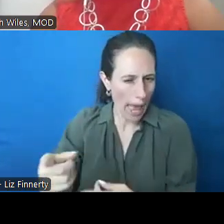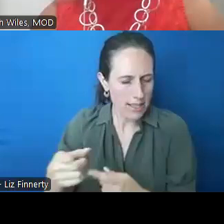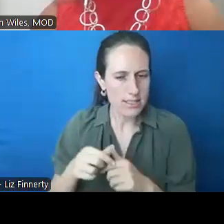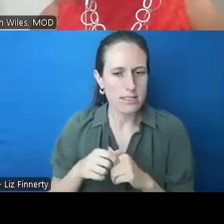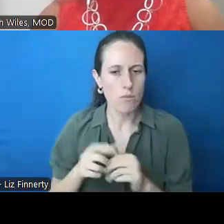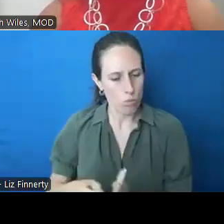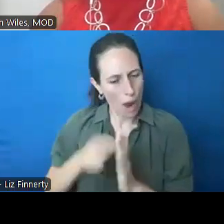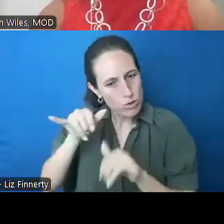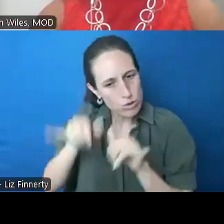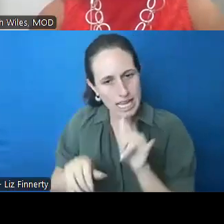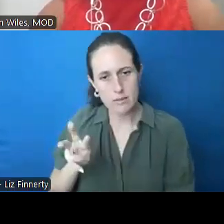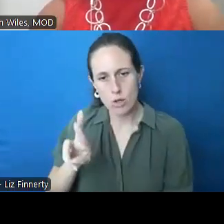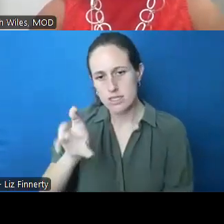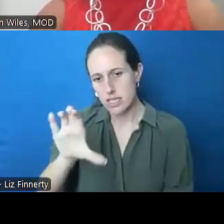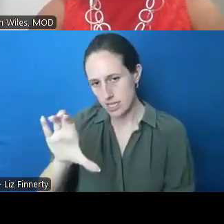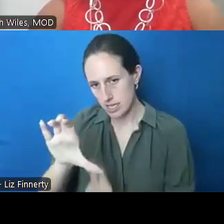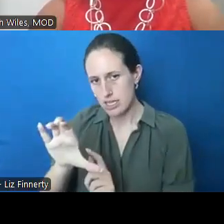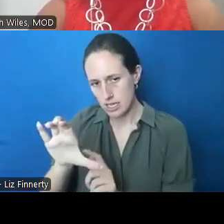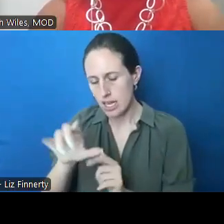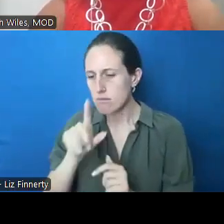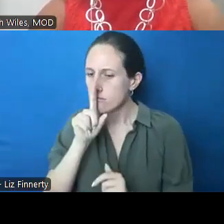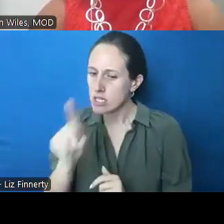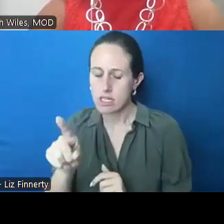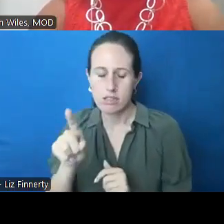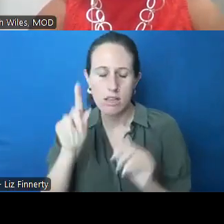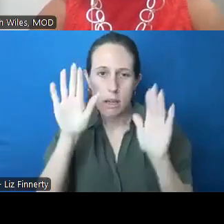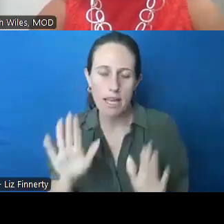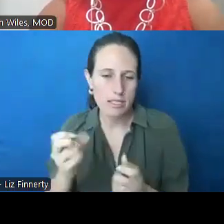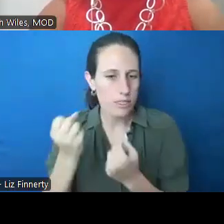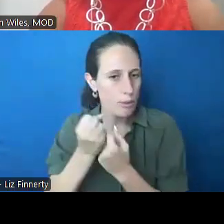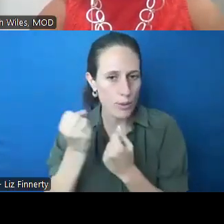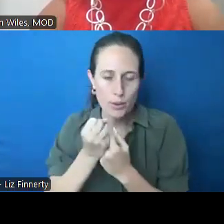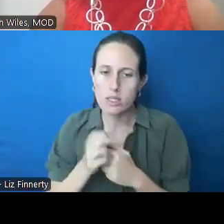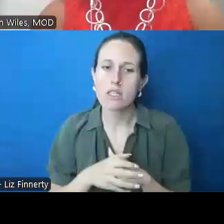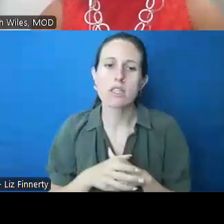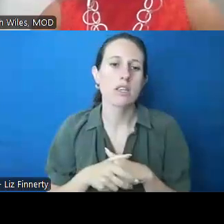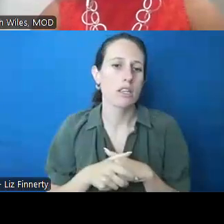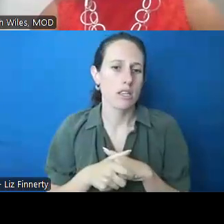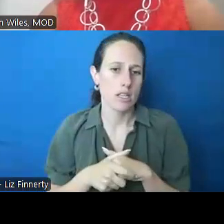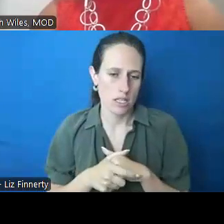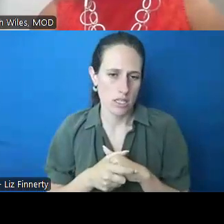rehabilitating physically as well as mentally. I received such incredible support, person-centered, you know,